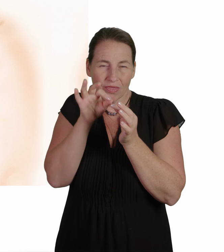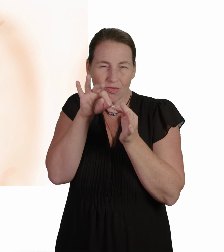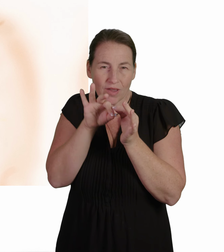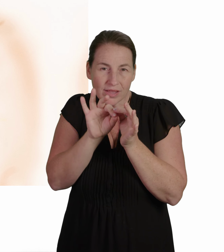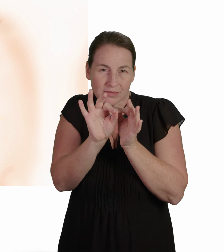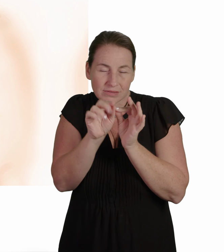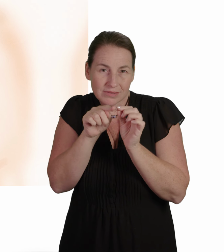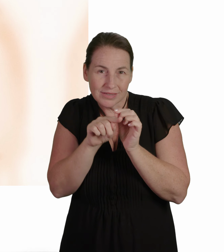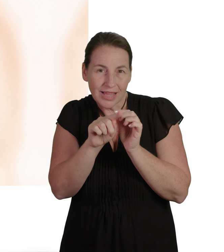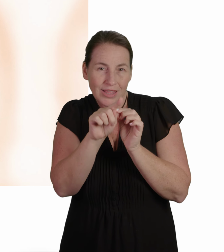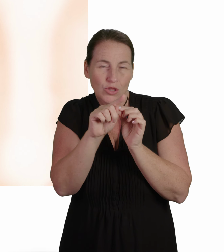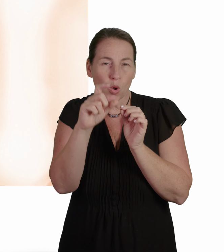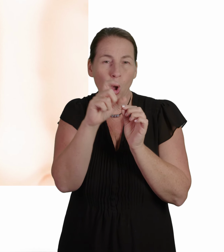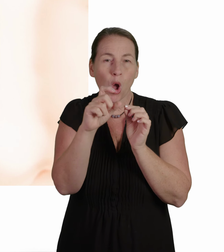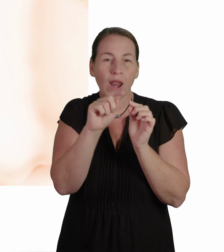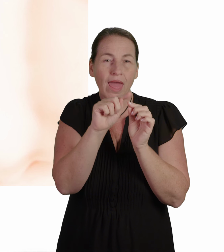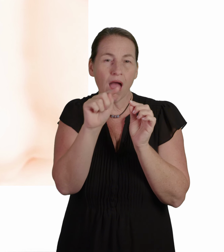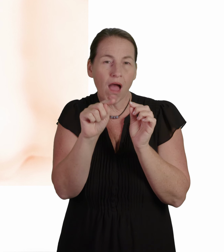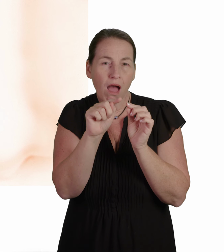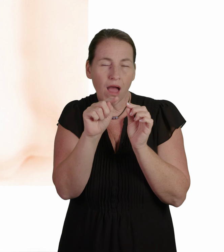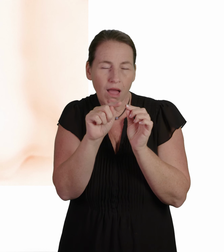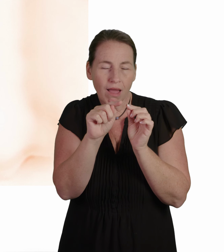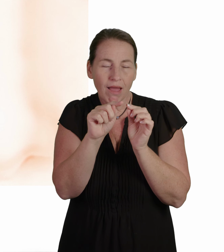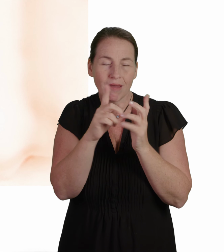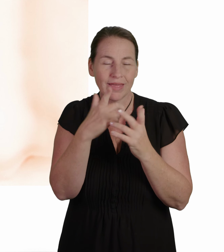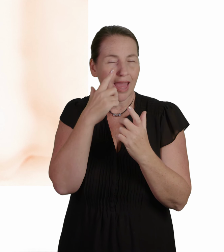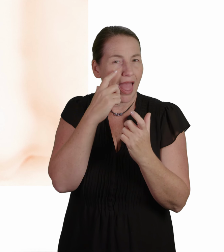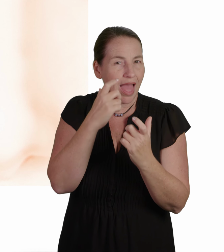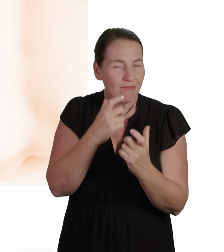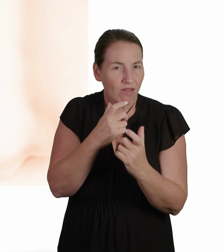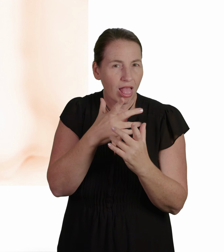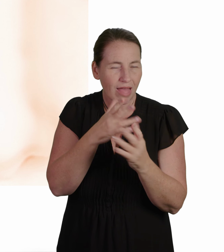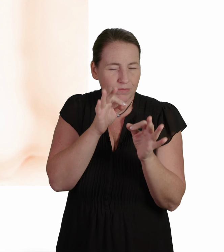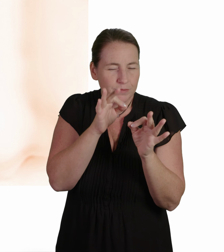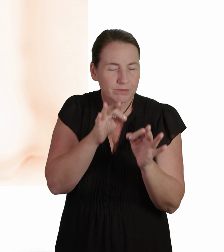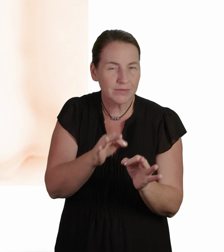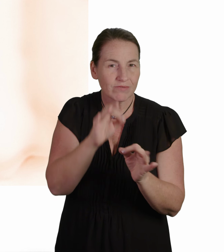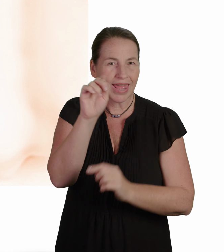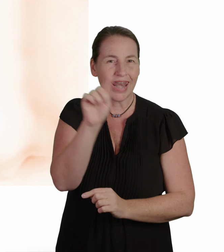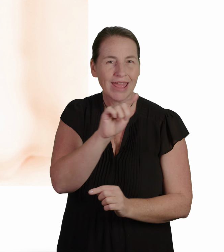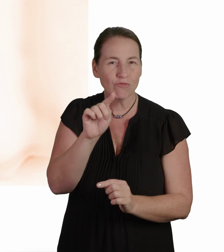And that's the bit that's threaded into the cochlea very carefully in order to provide bespoke electrical stimulation